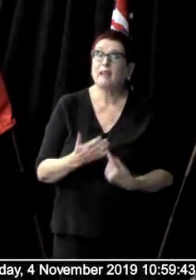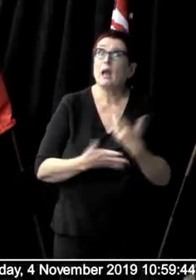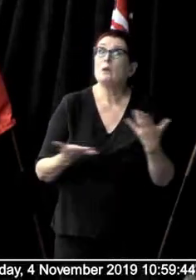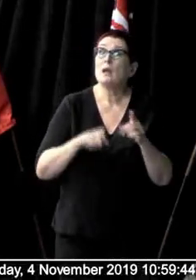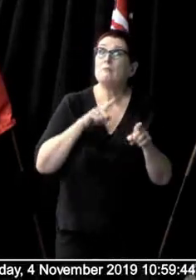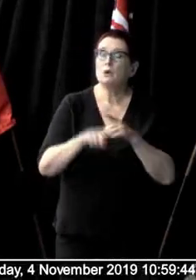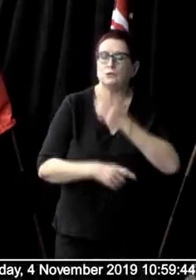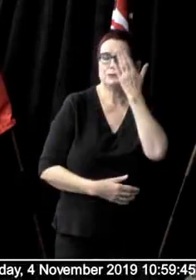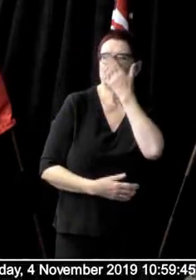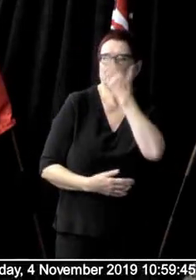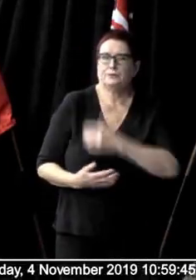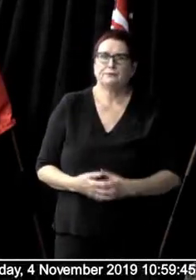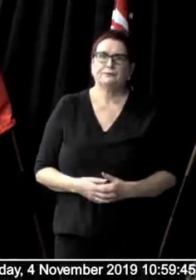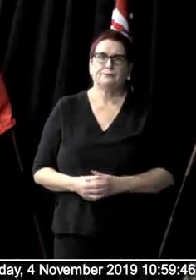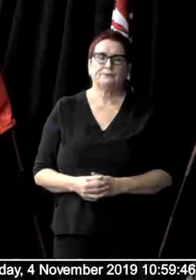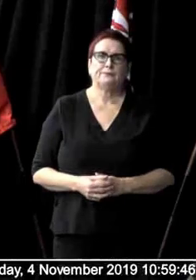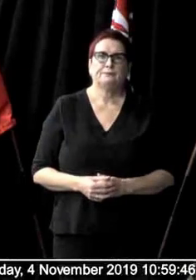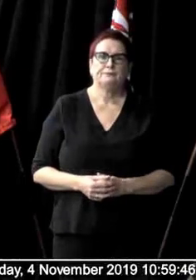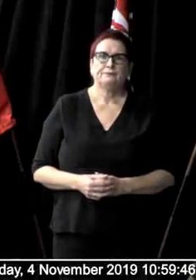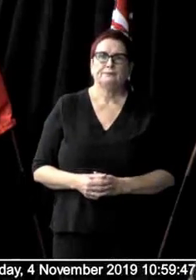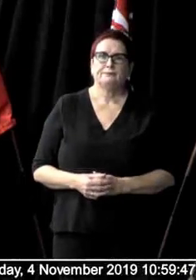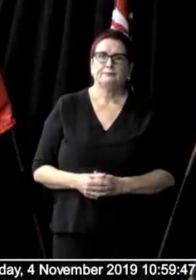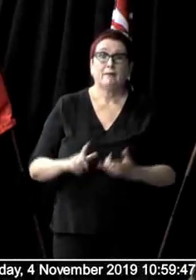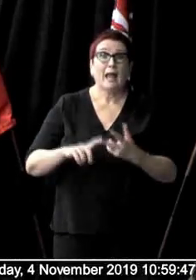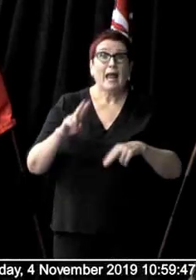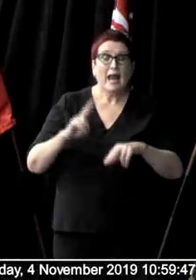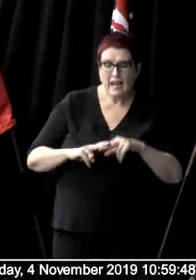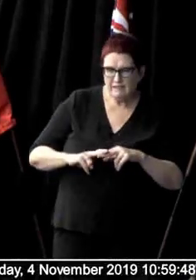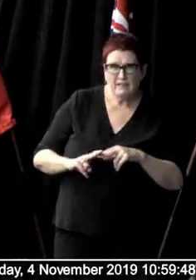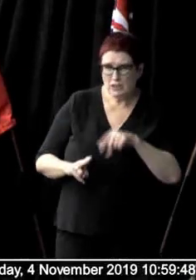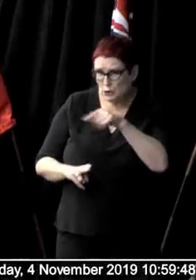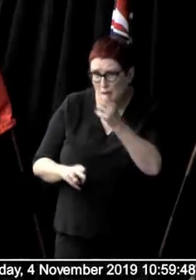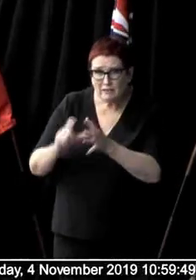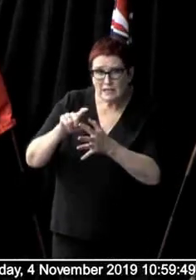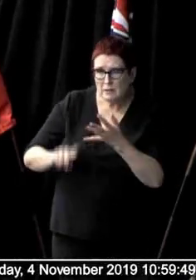There is a false idea that by infantilising people with disability and not teaching